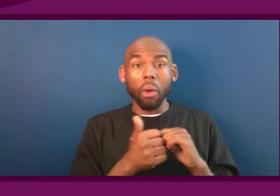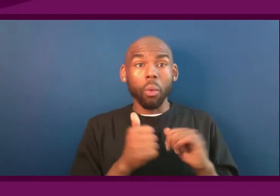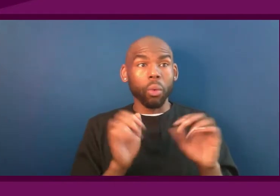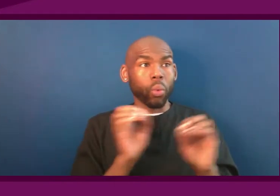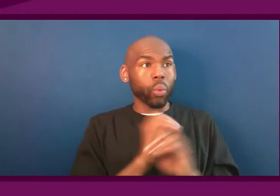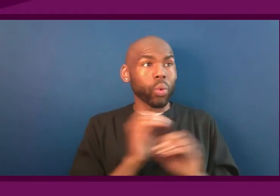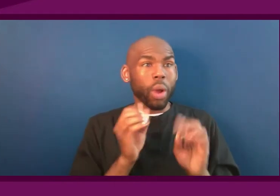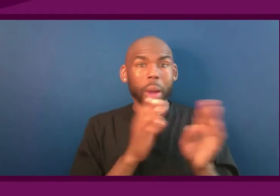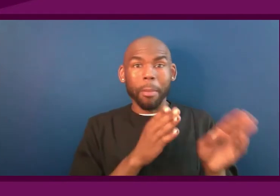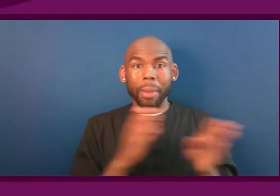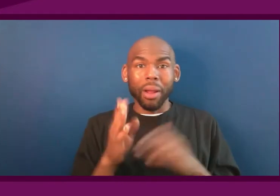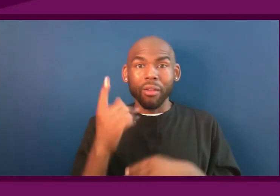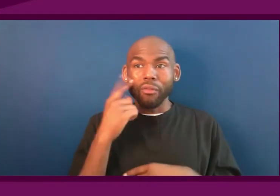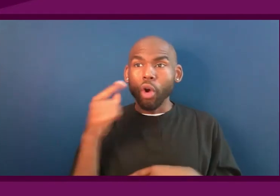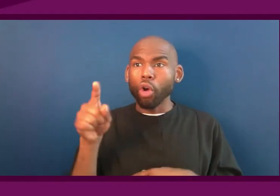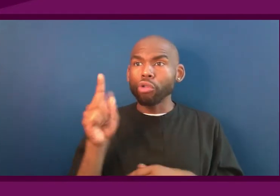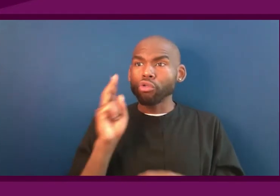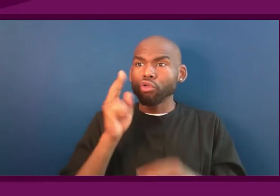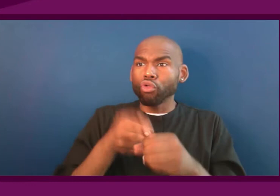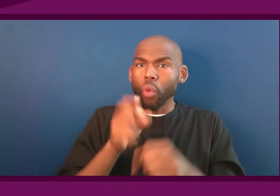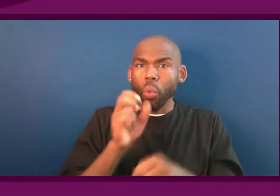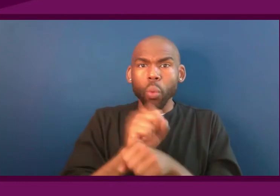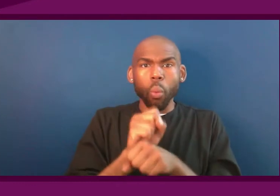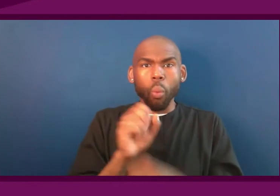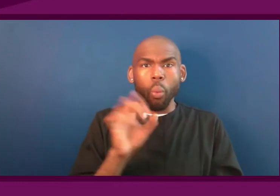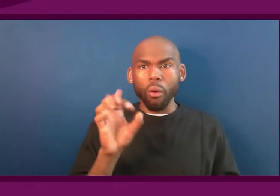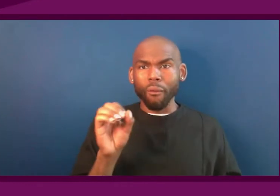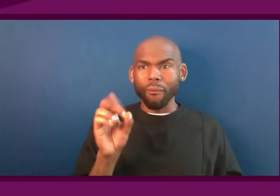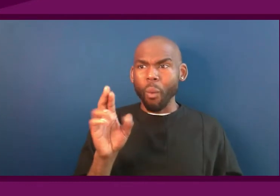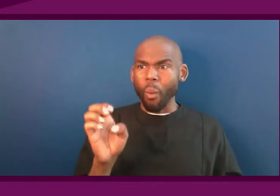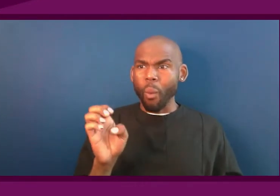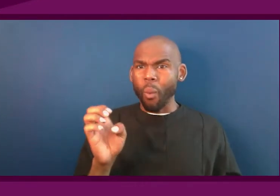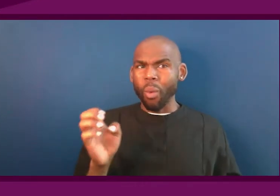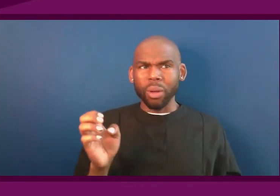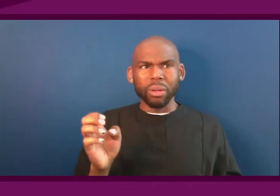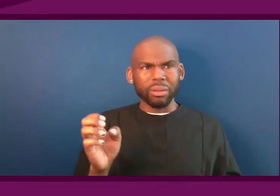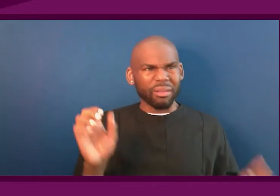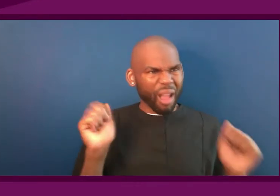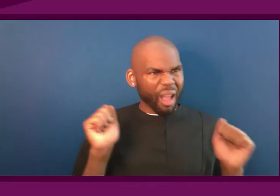and create access where I committed to employing people with disabilities.